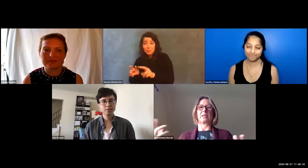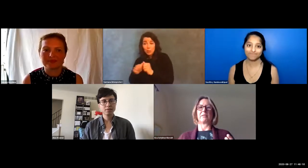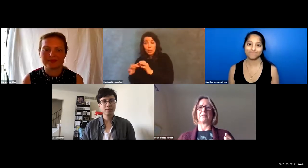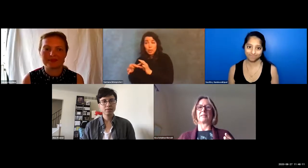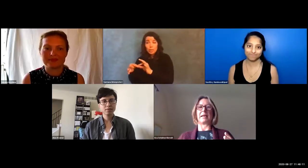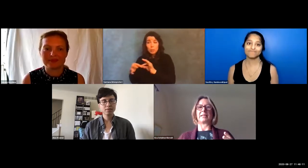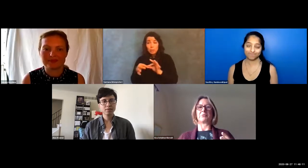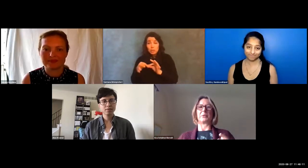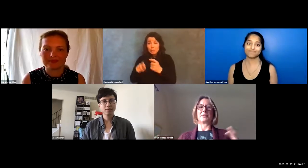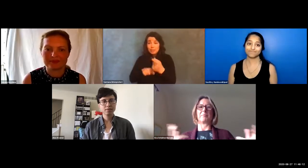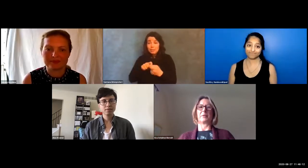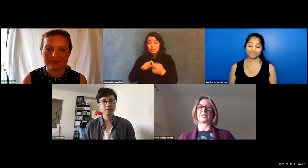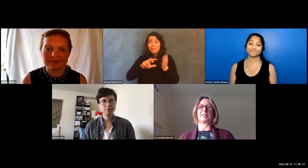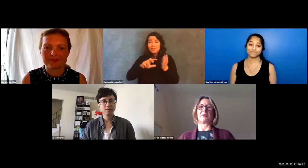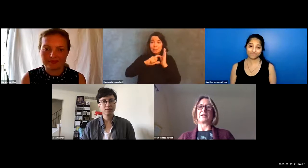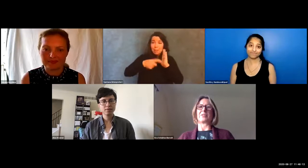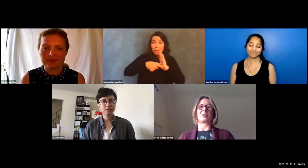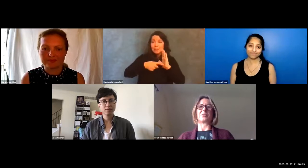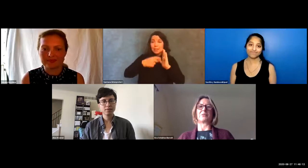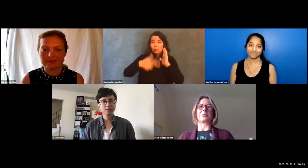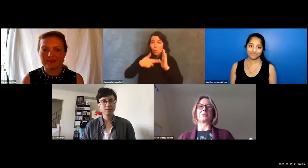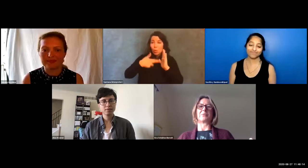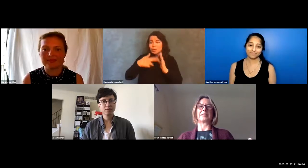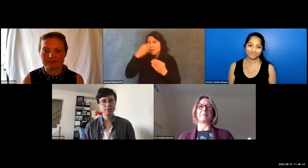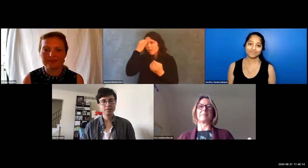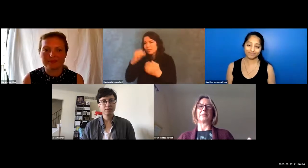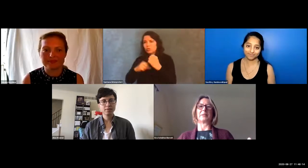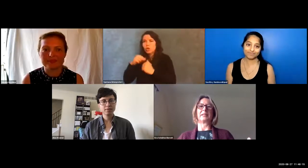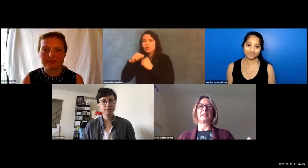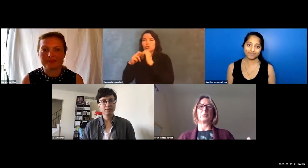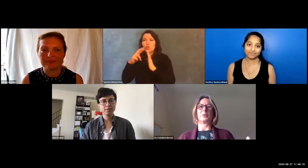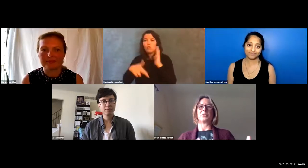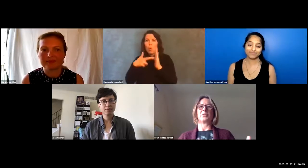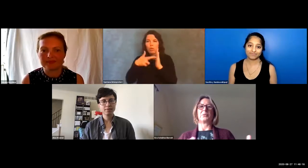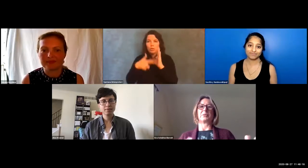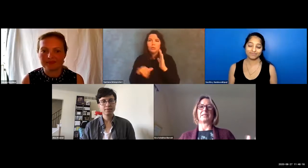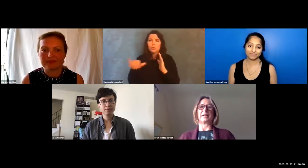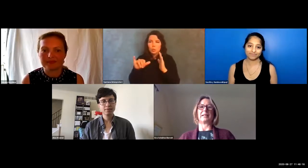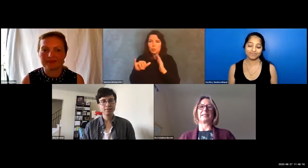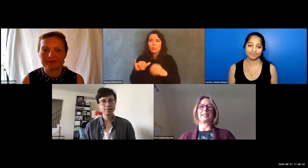certain semantic roles with certain information structure roles for example, would do a similar